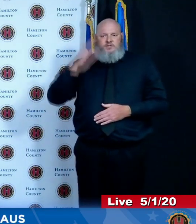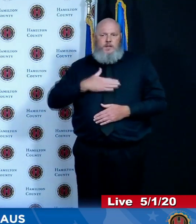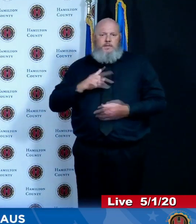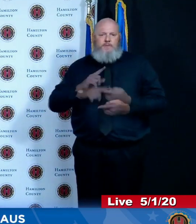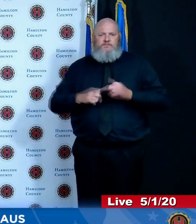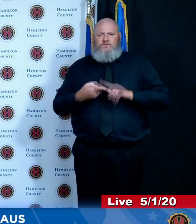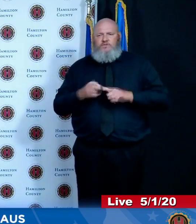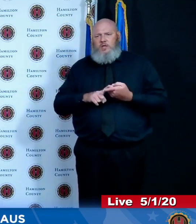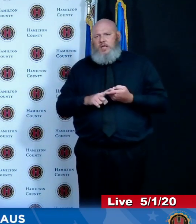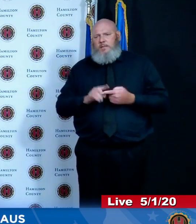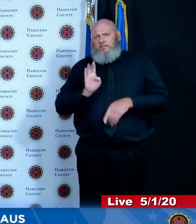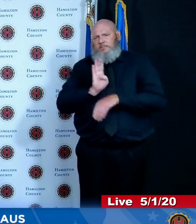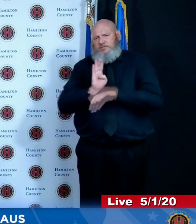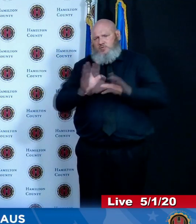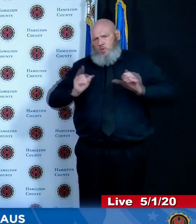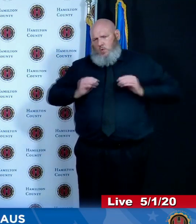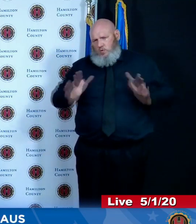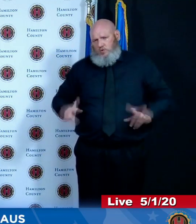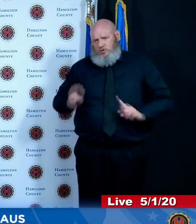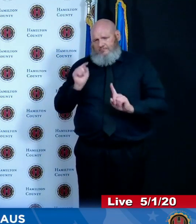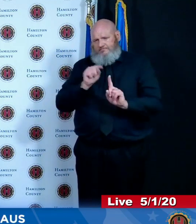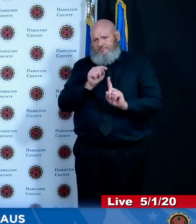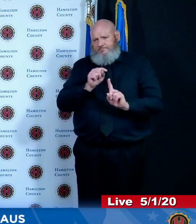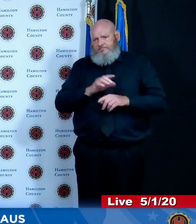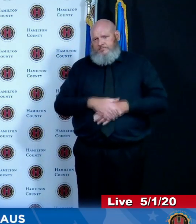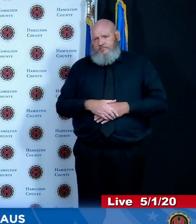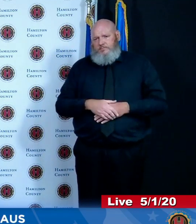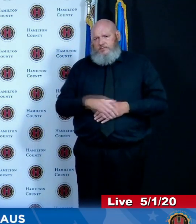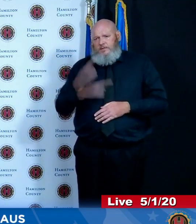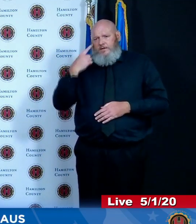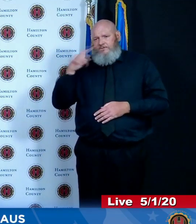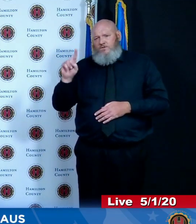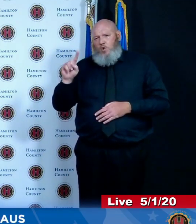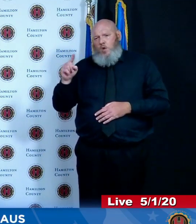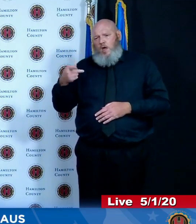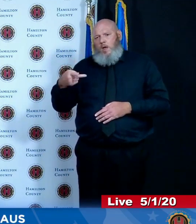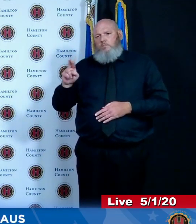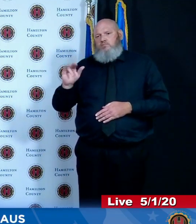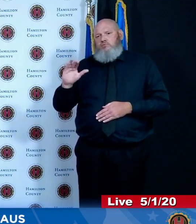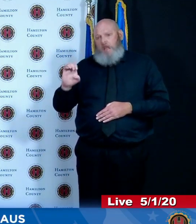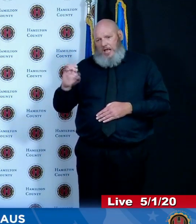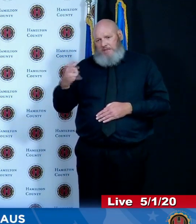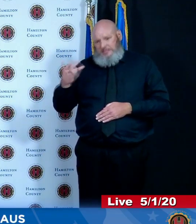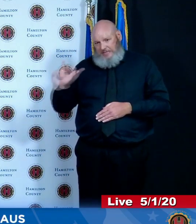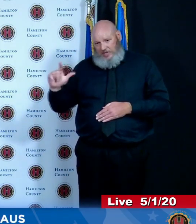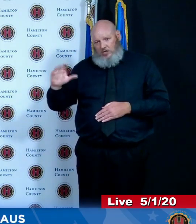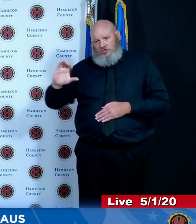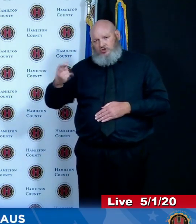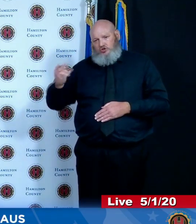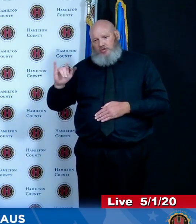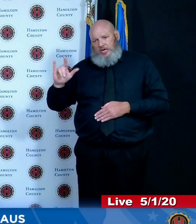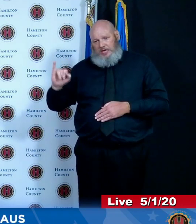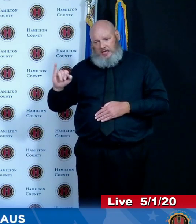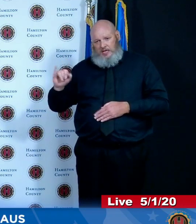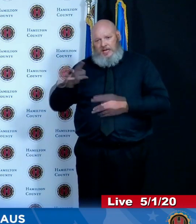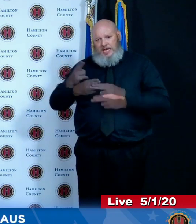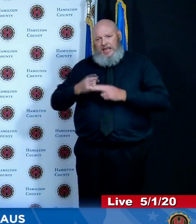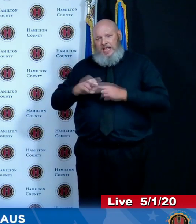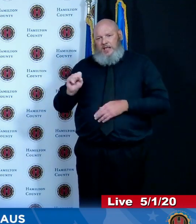owner of Price Hill Chili Greg and I have both been there many times I've been there many many times I used to live right down the street and he had a